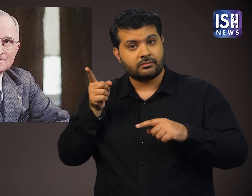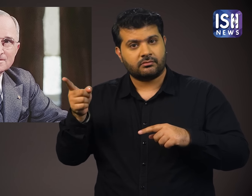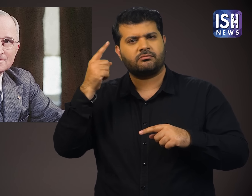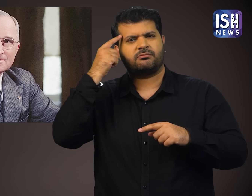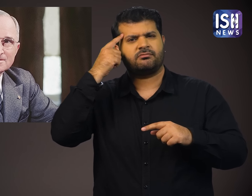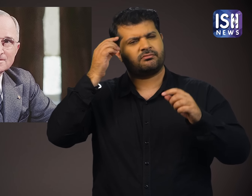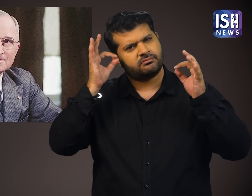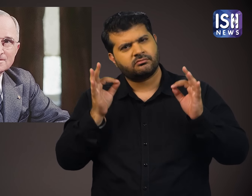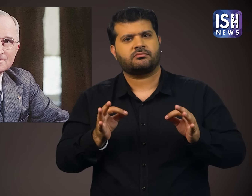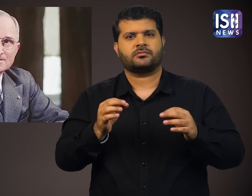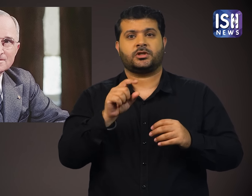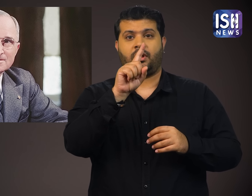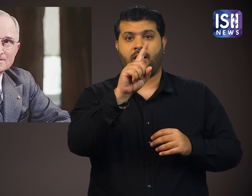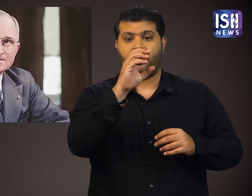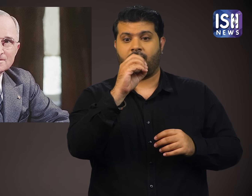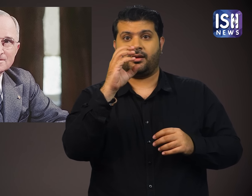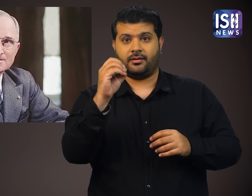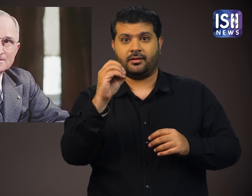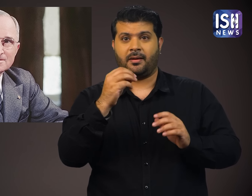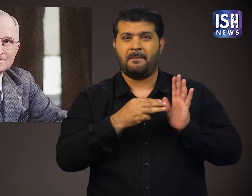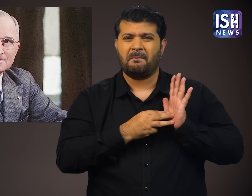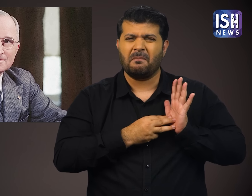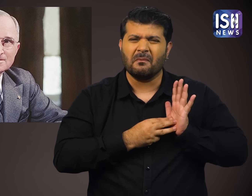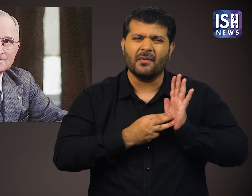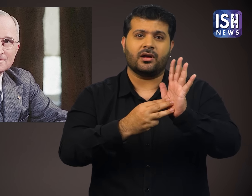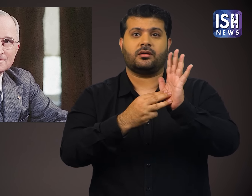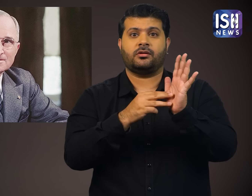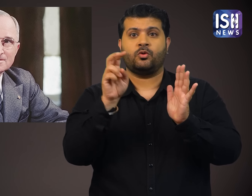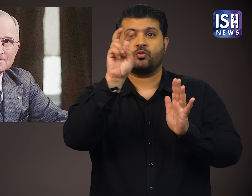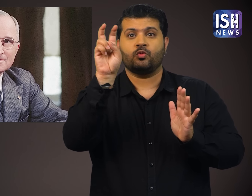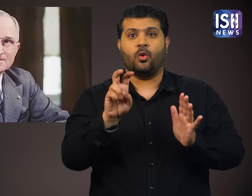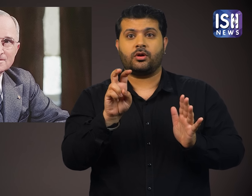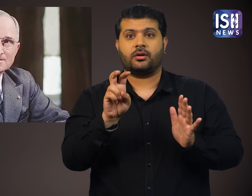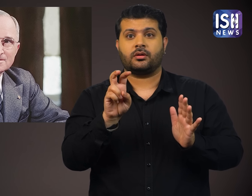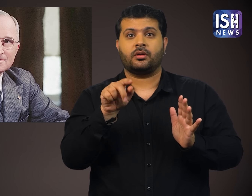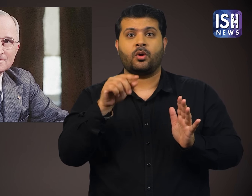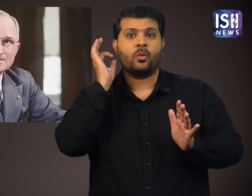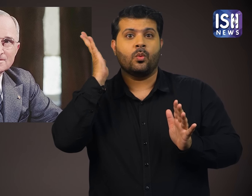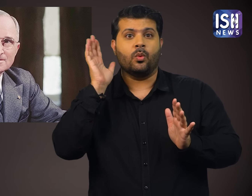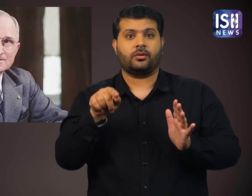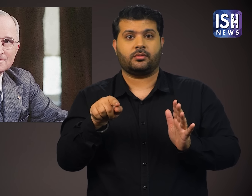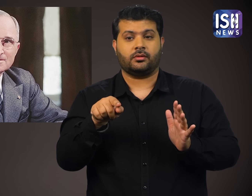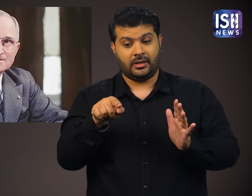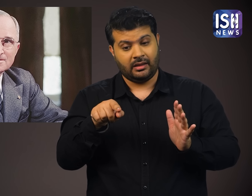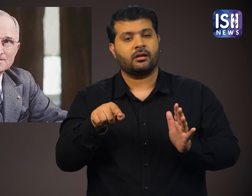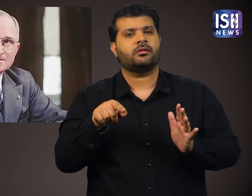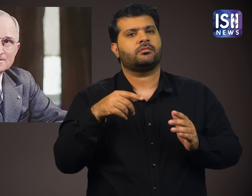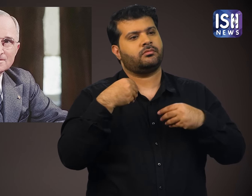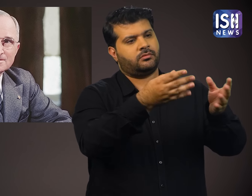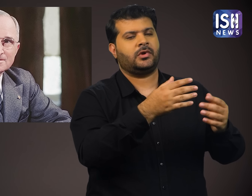made the first official offer of $100 million in gold to